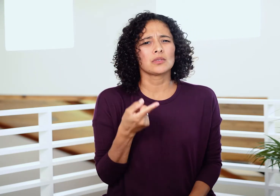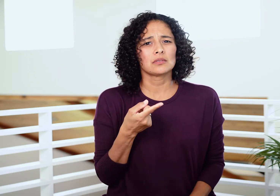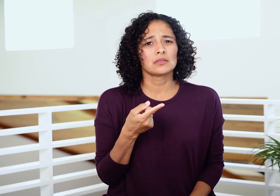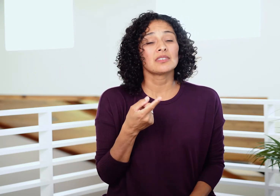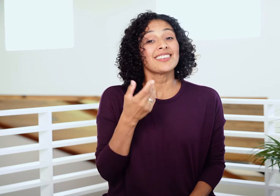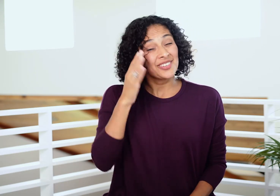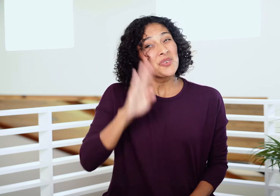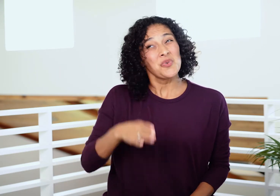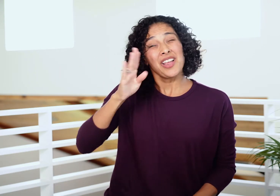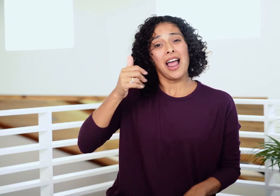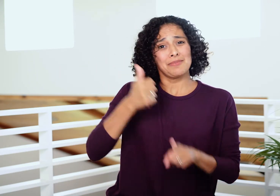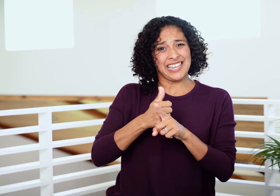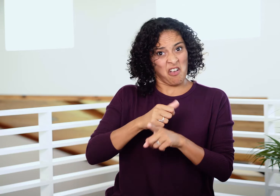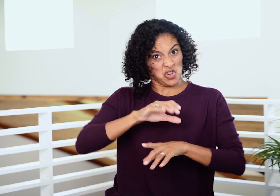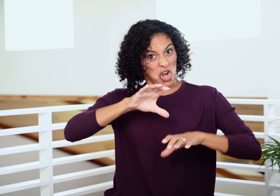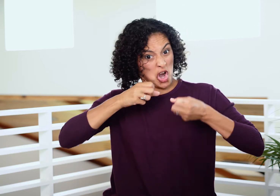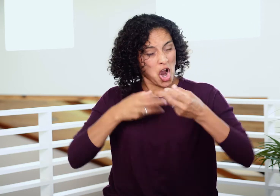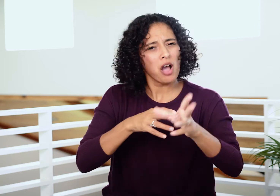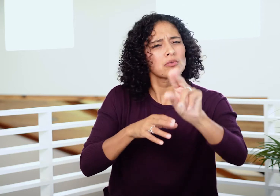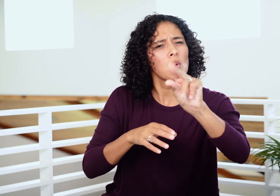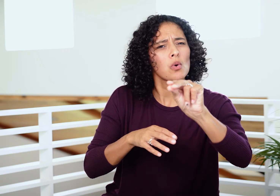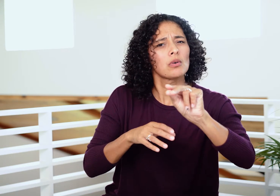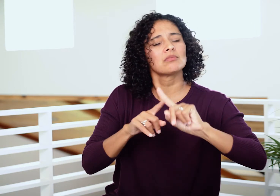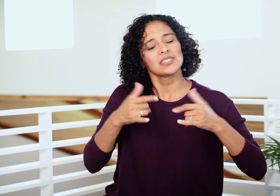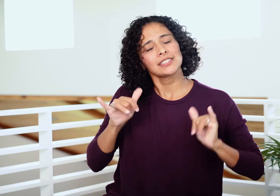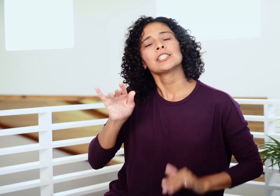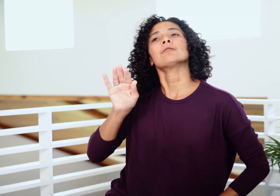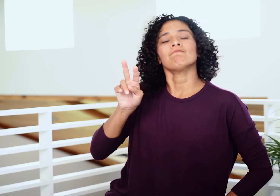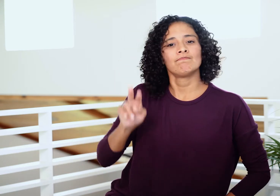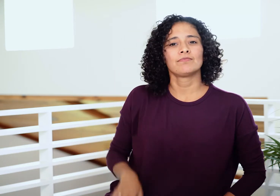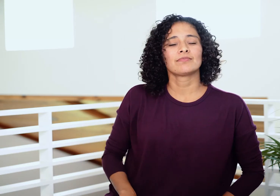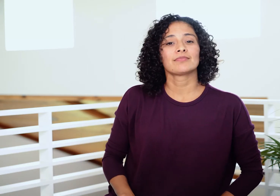albeit a passive one.